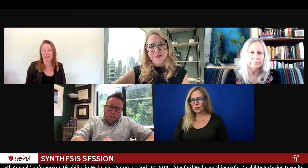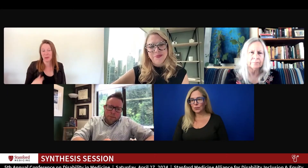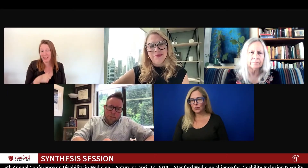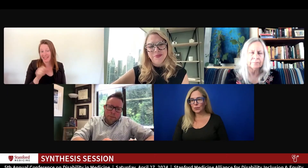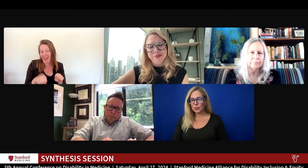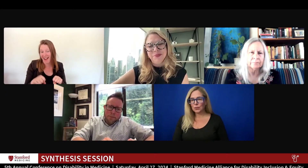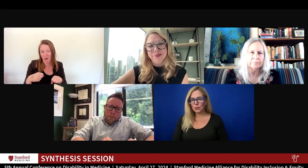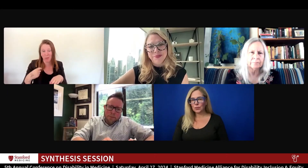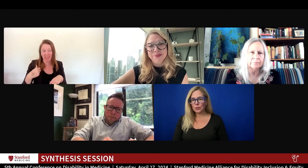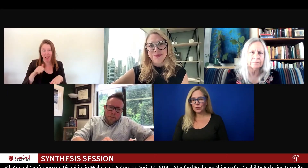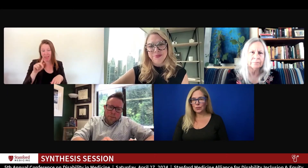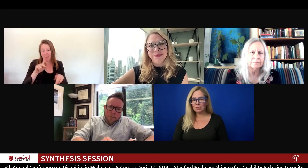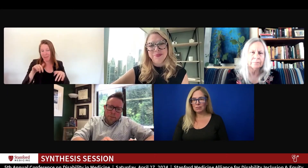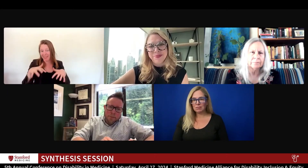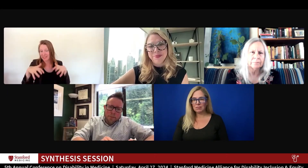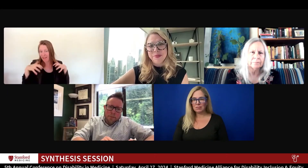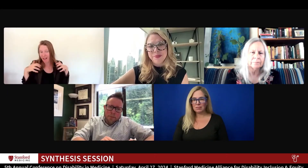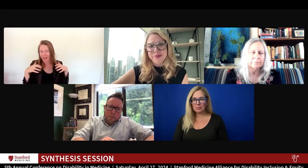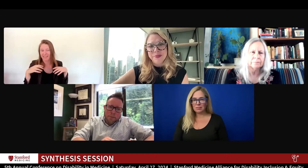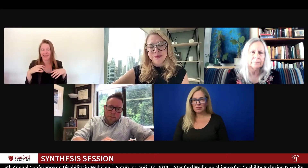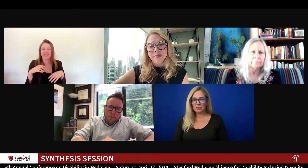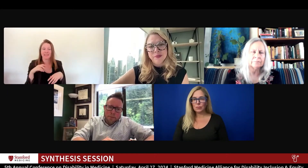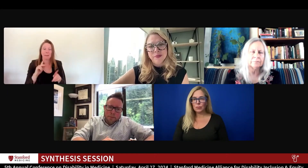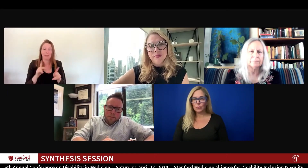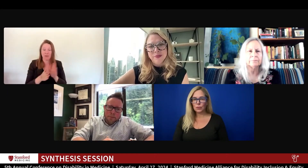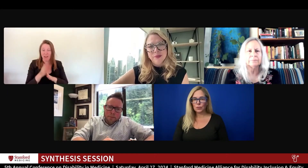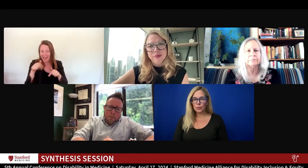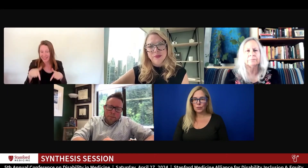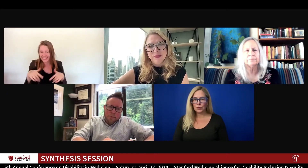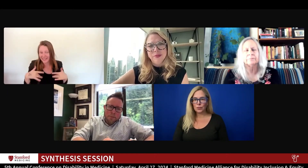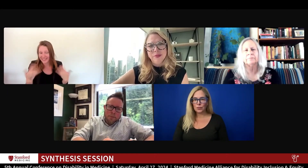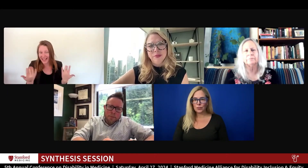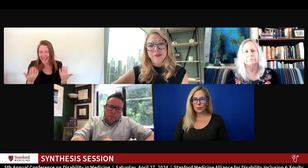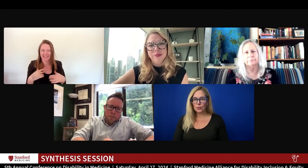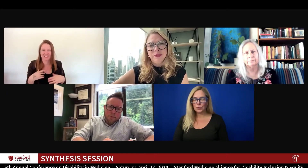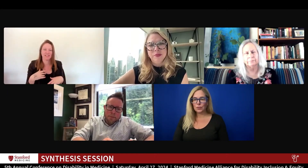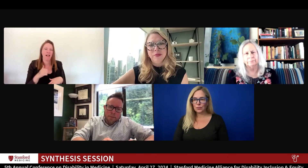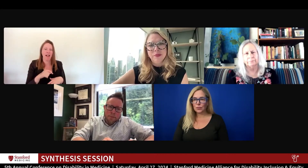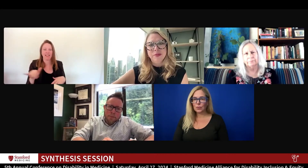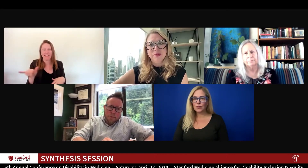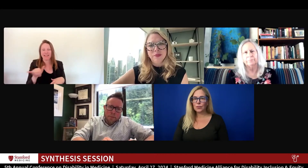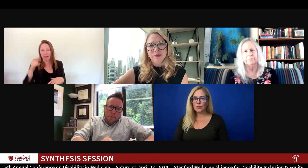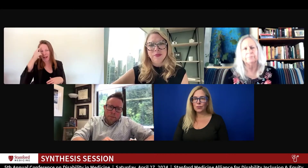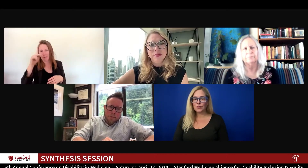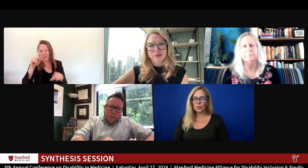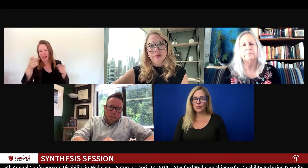it is possible. I'm hoping that the people in the audience, the people who are running this event,